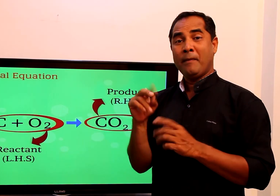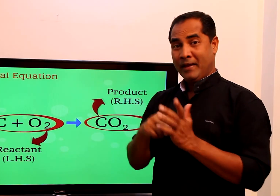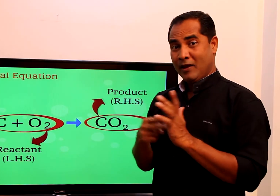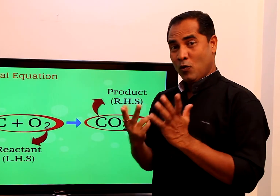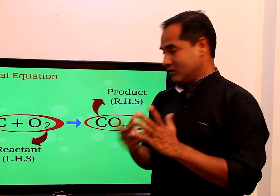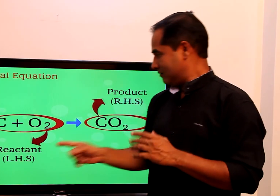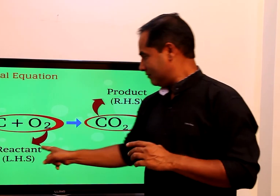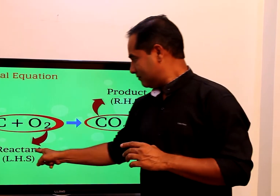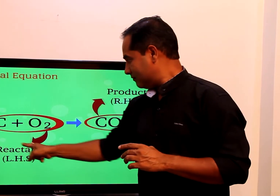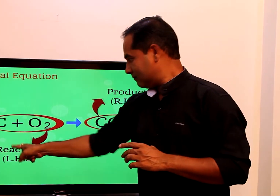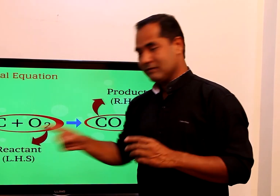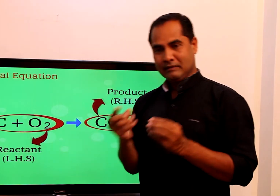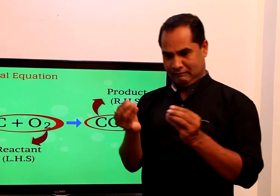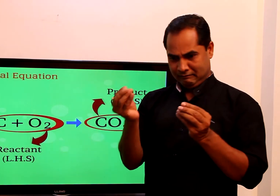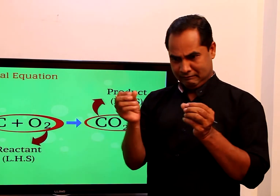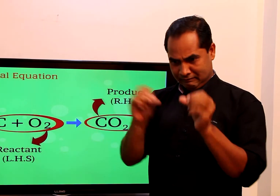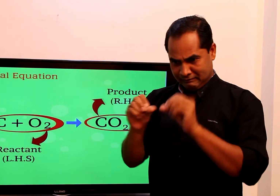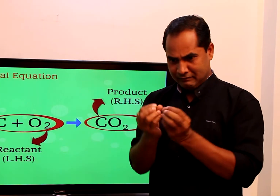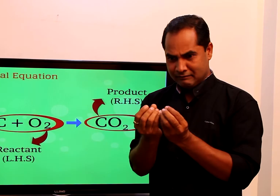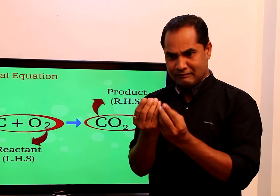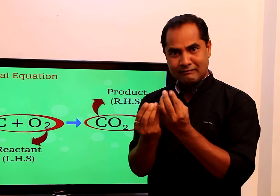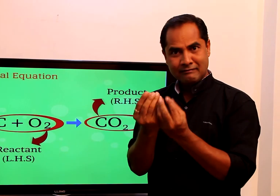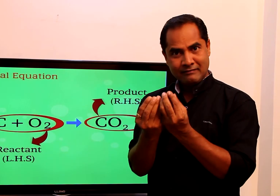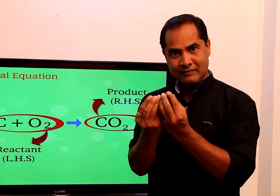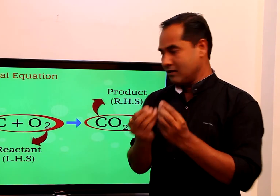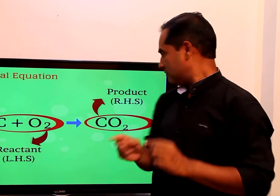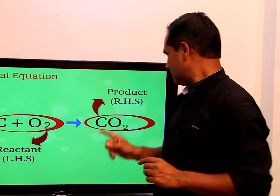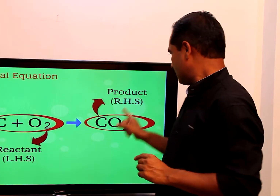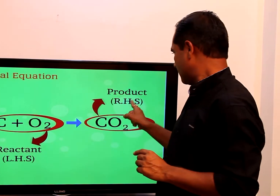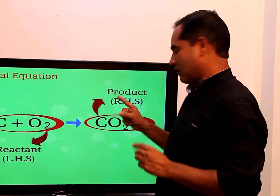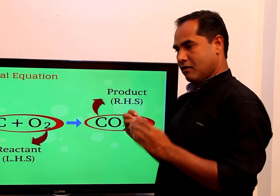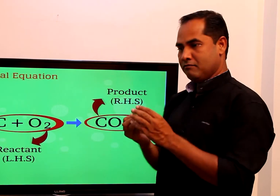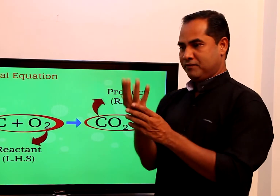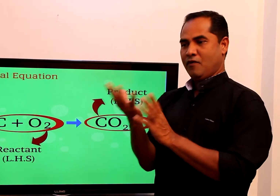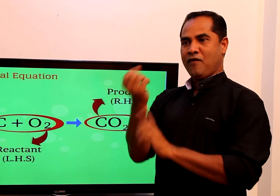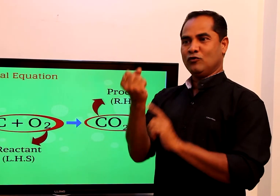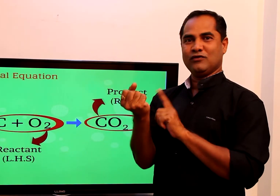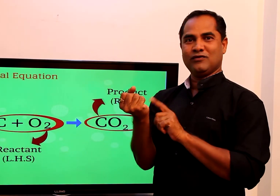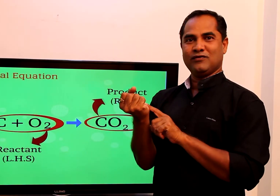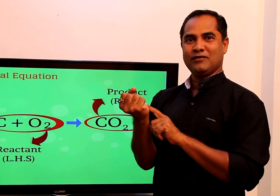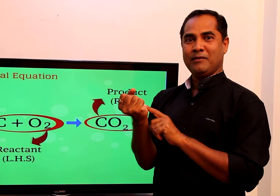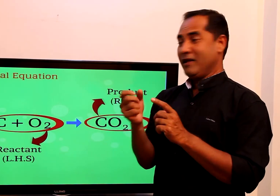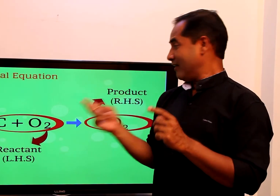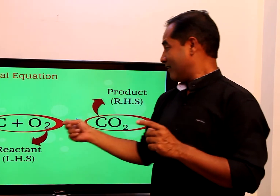Carbon dioxide. Carbon and Oxygen here are the 'reactants' and Carbon dioxide is